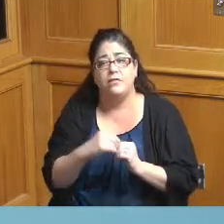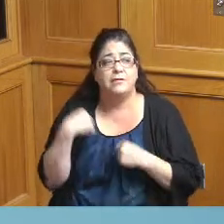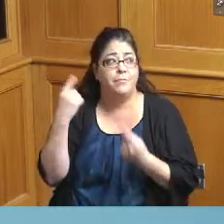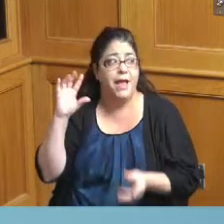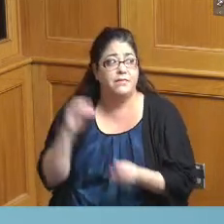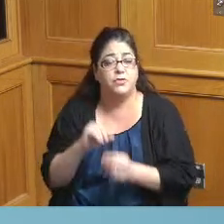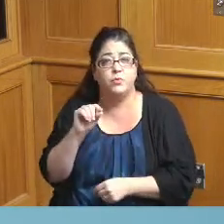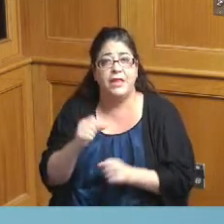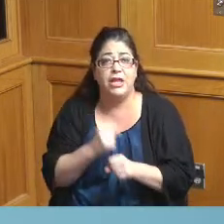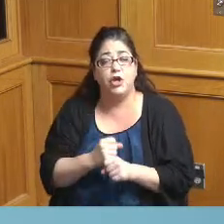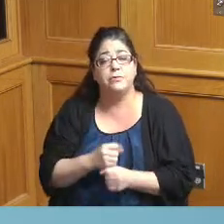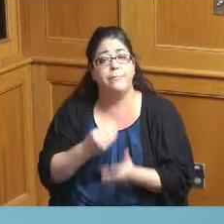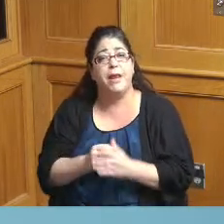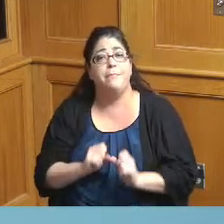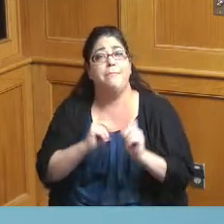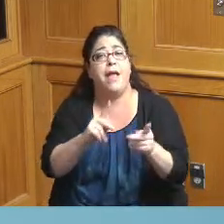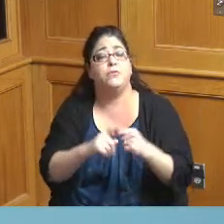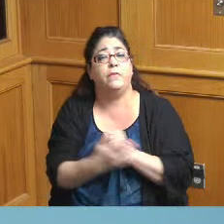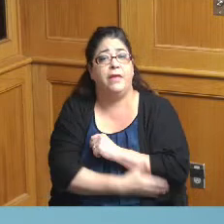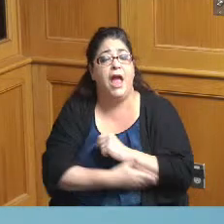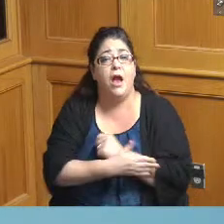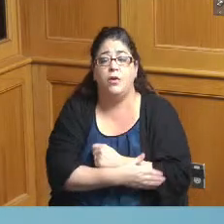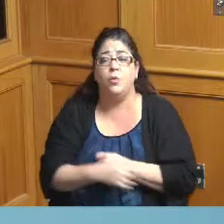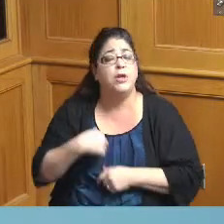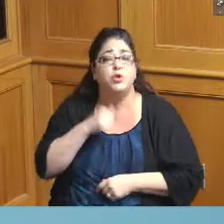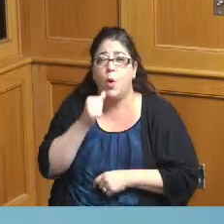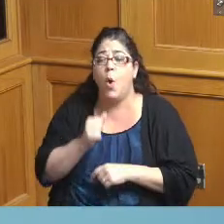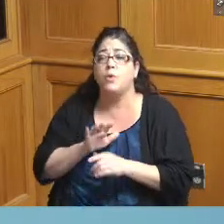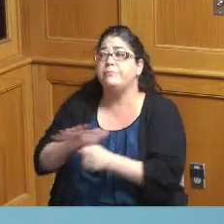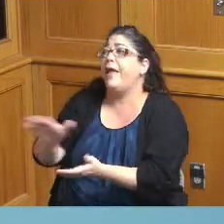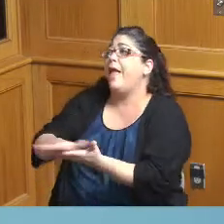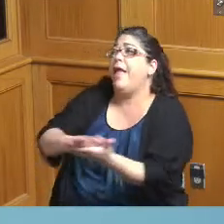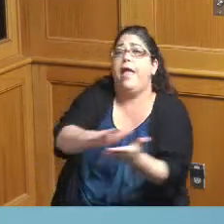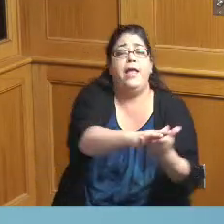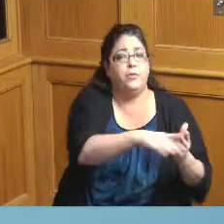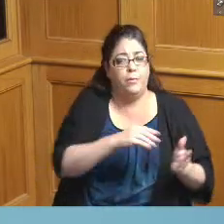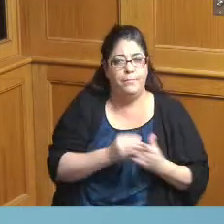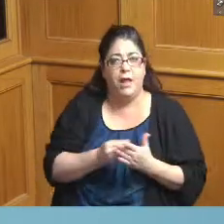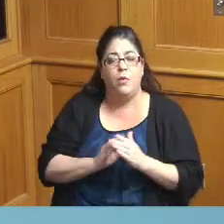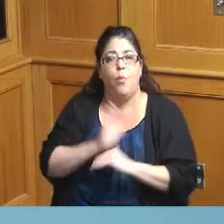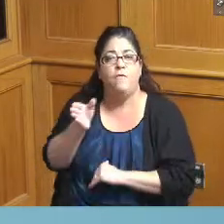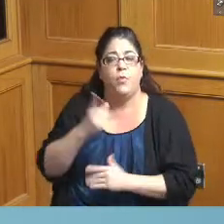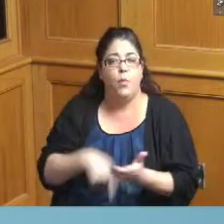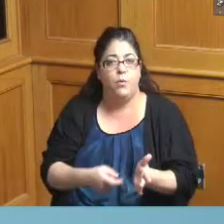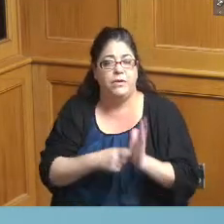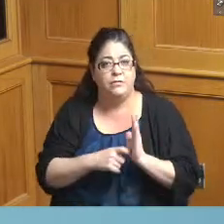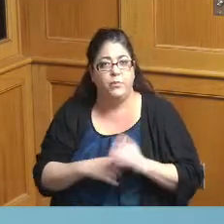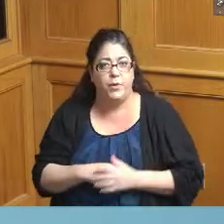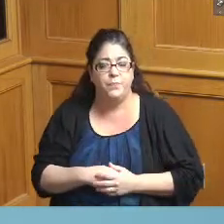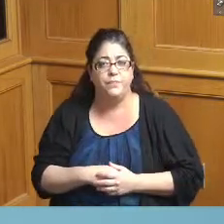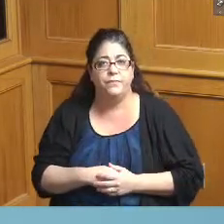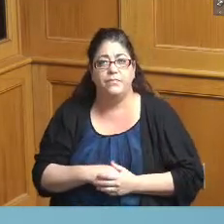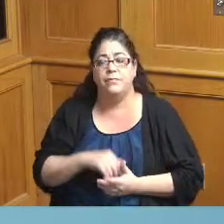to the county we don't overspend our money we've also spent 5.5 million dollars of our